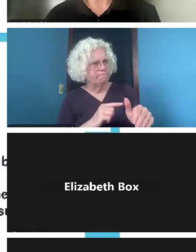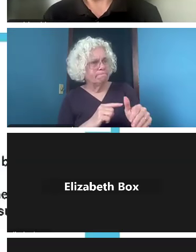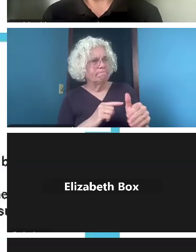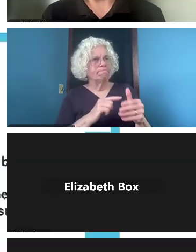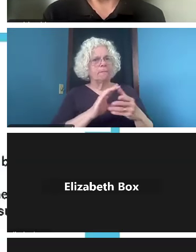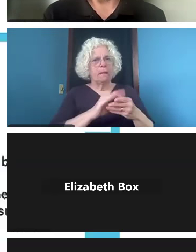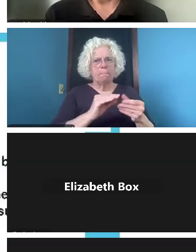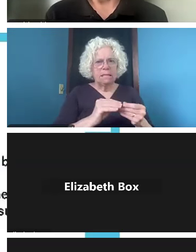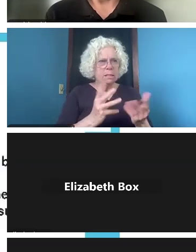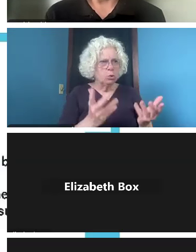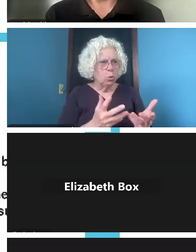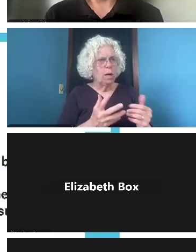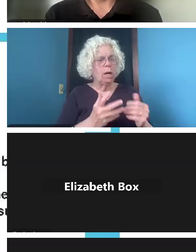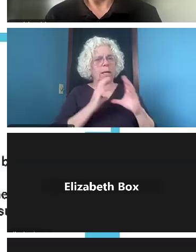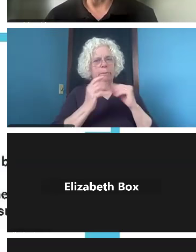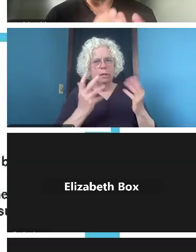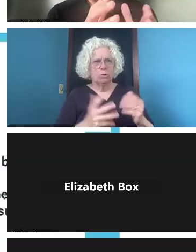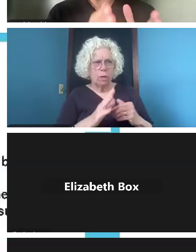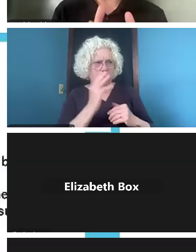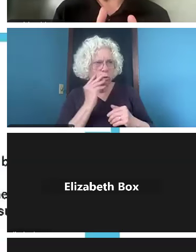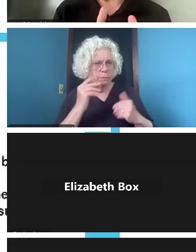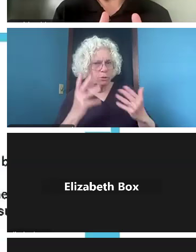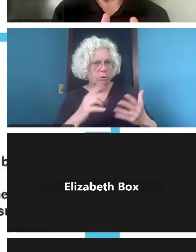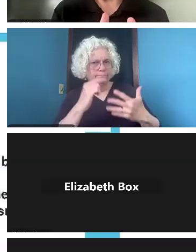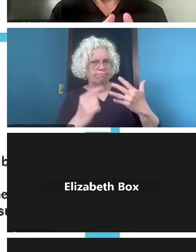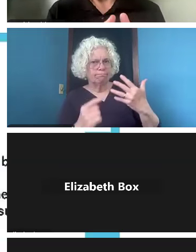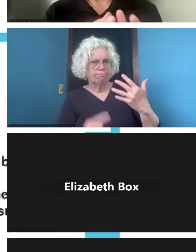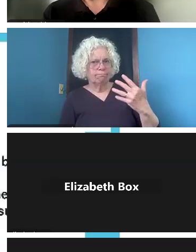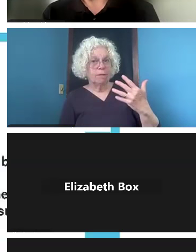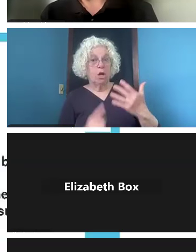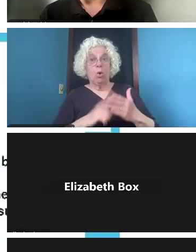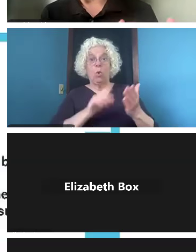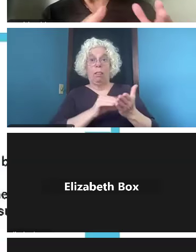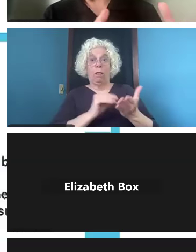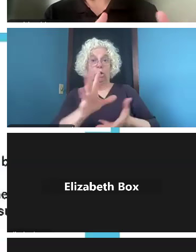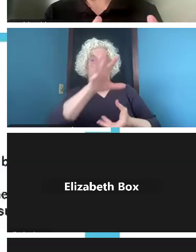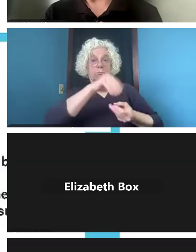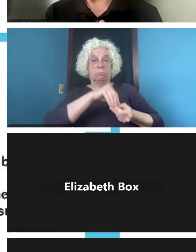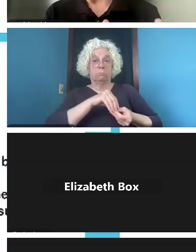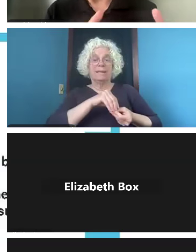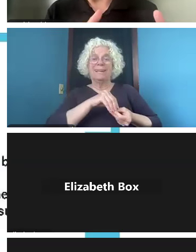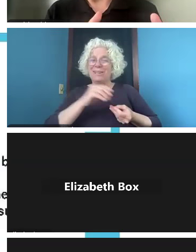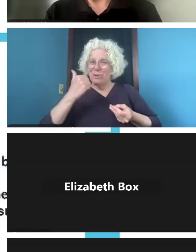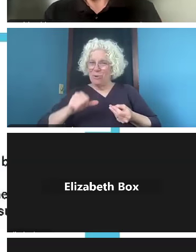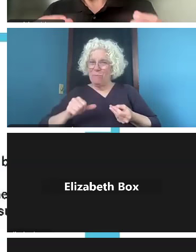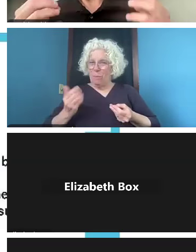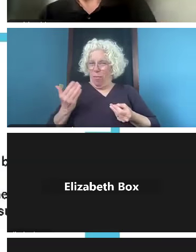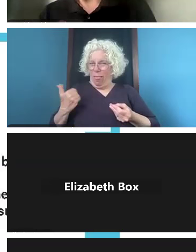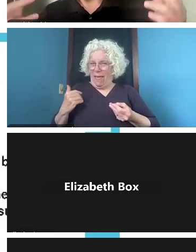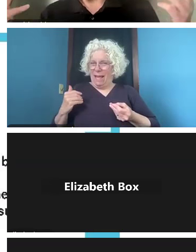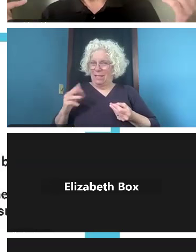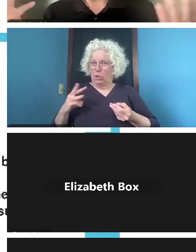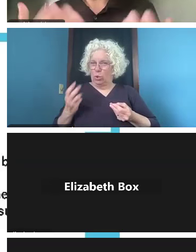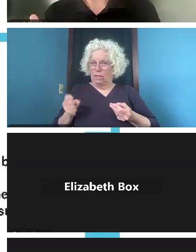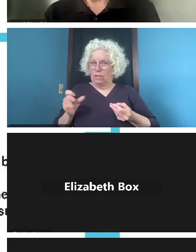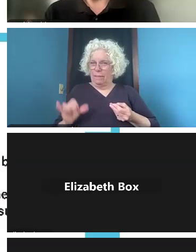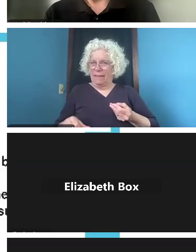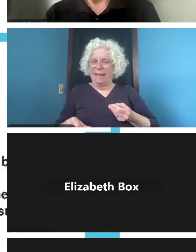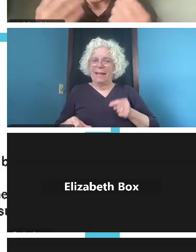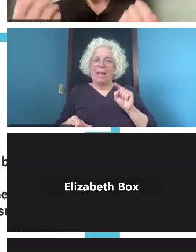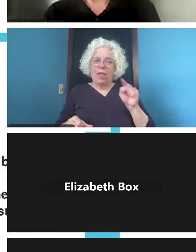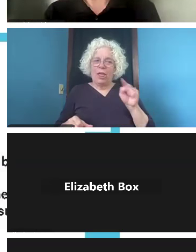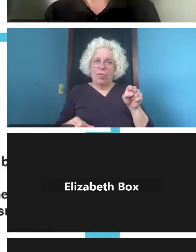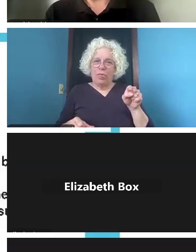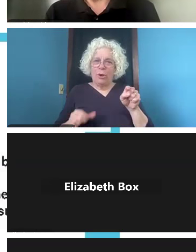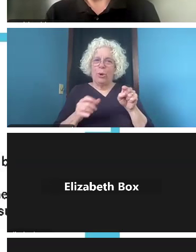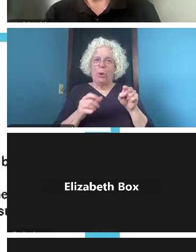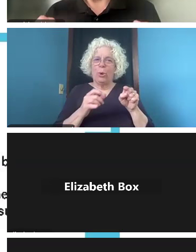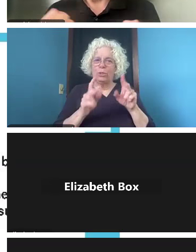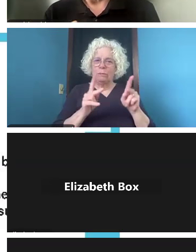We took all of our learnings and if you remember if any of you have attended last time, we took all of our learnings.